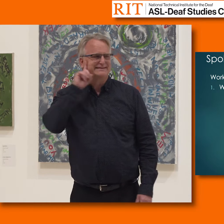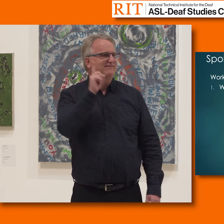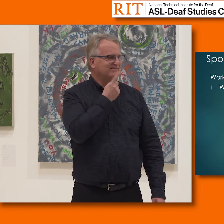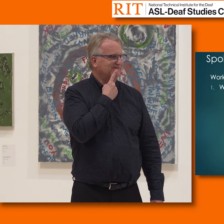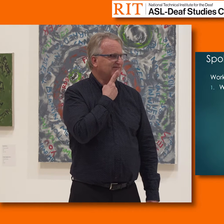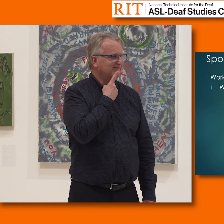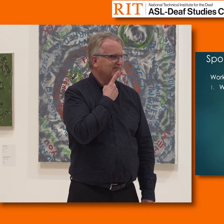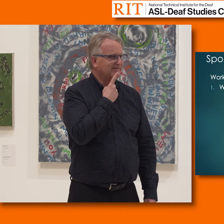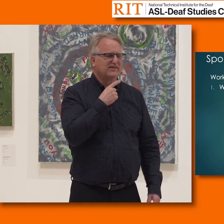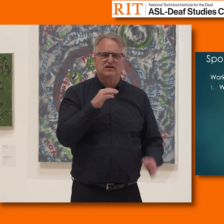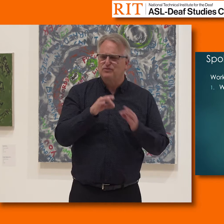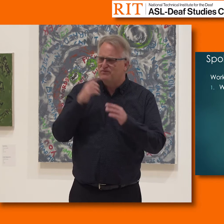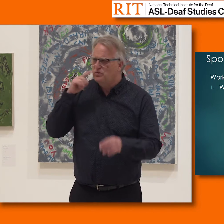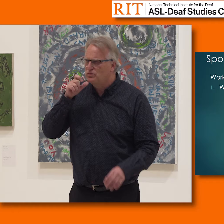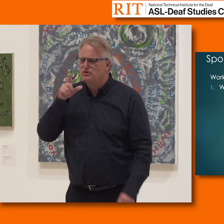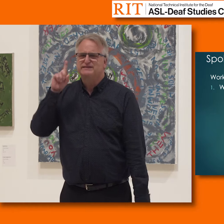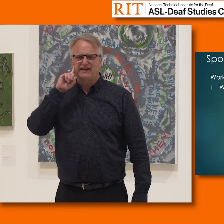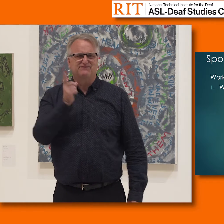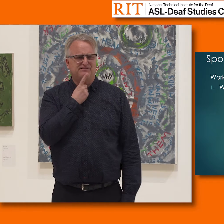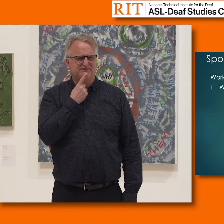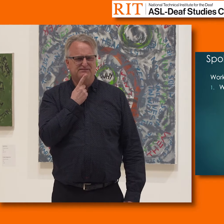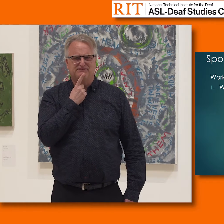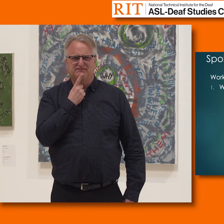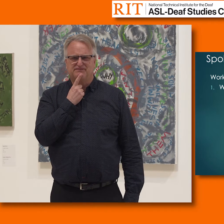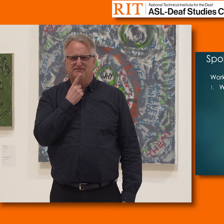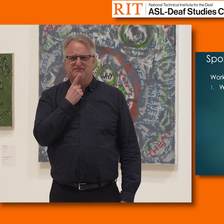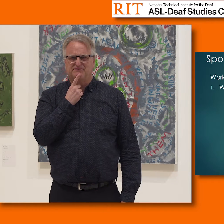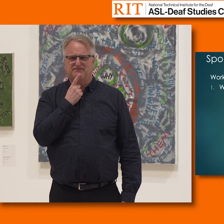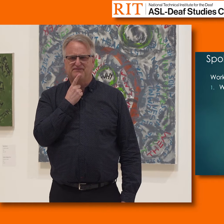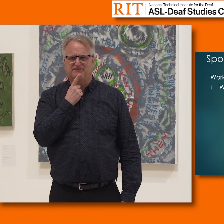So, oftentimes, I ask interpreters, "Who are you interpreting for?" And they say, "Well, the Deaf people."